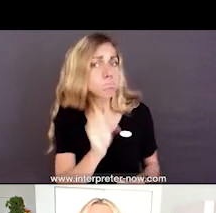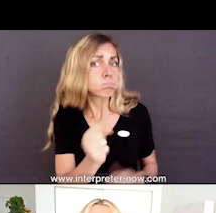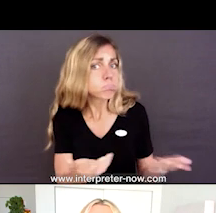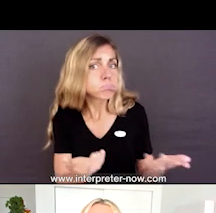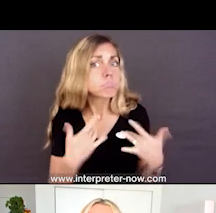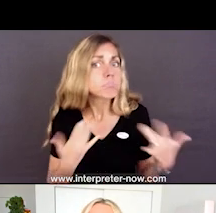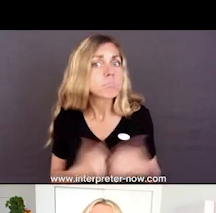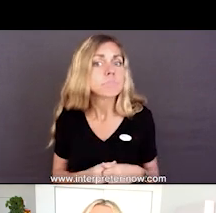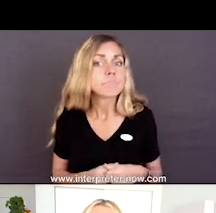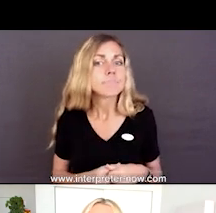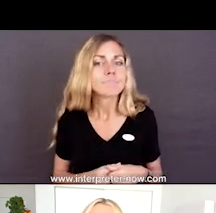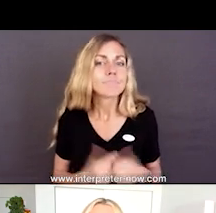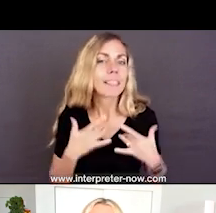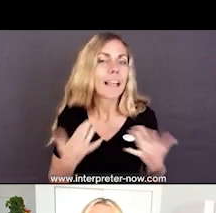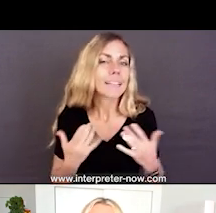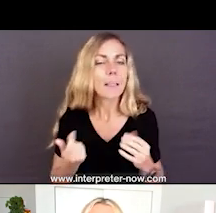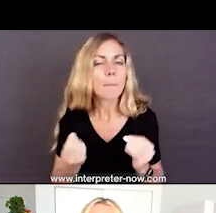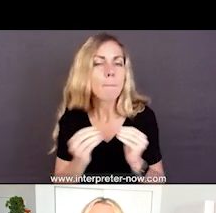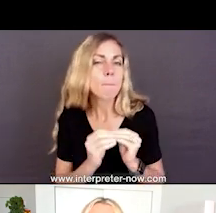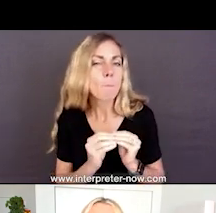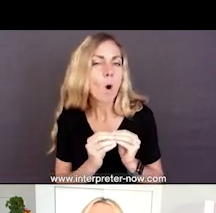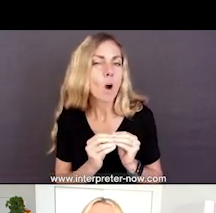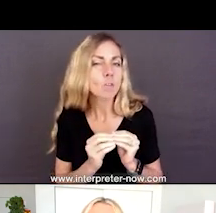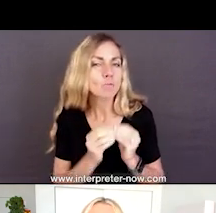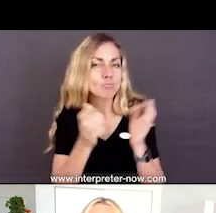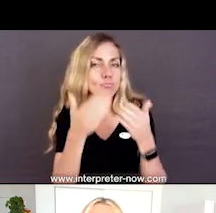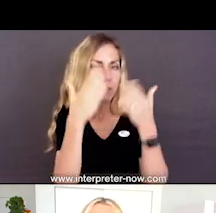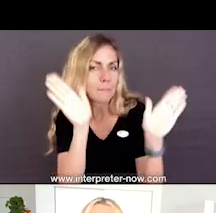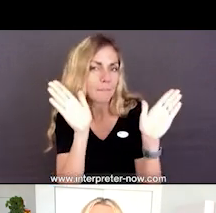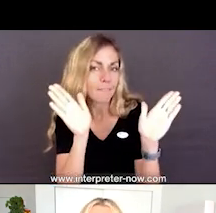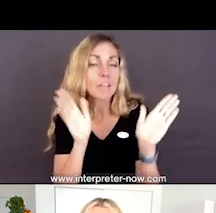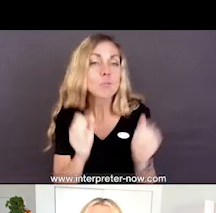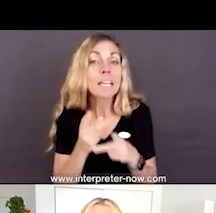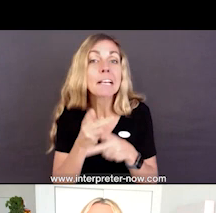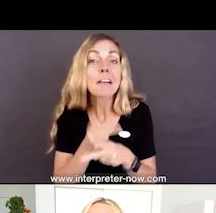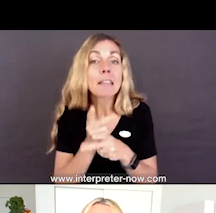But if they say yes, they're likely a little bit more receptive, and you can carefully